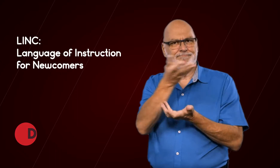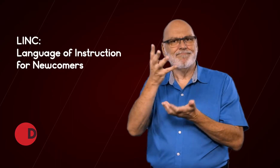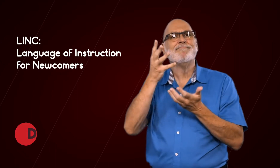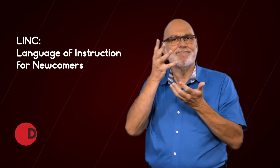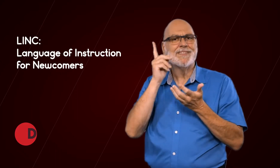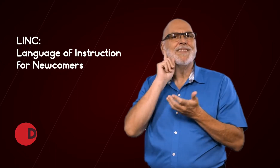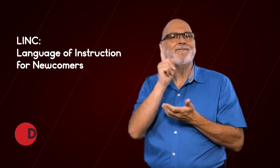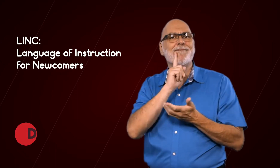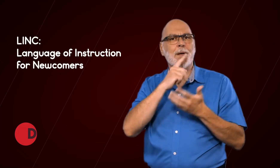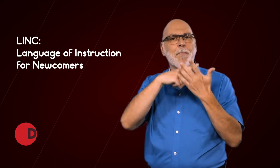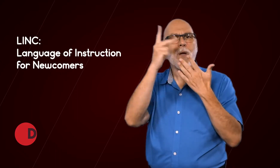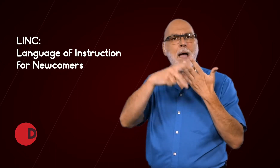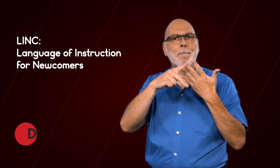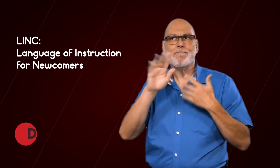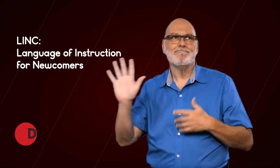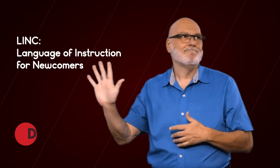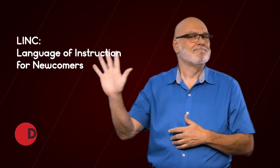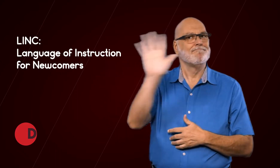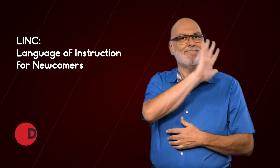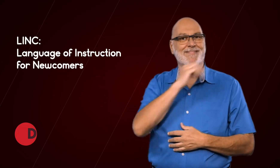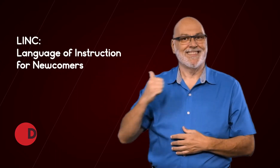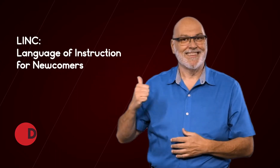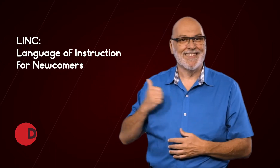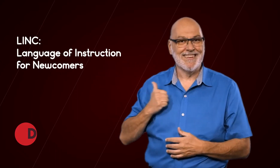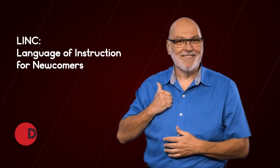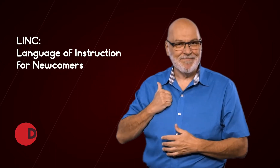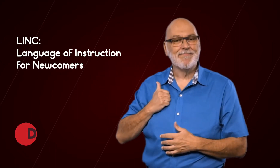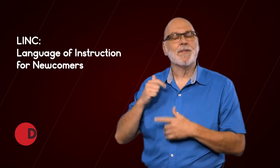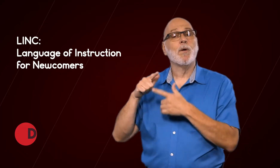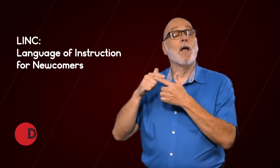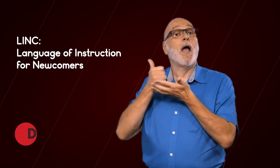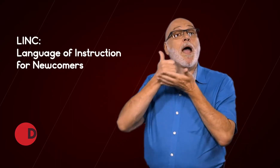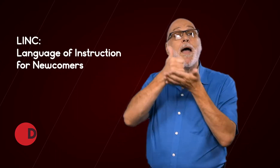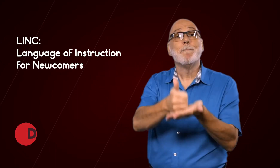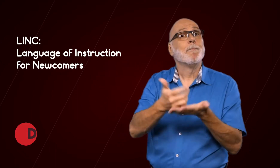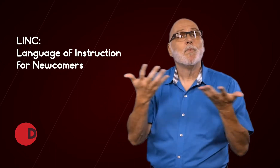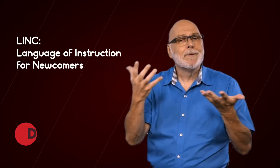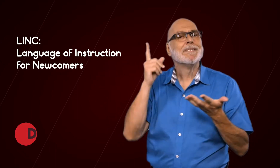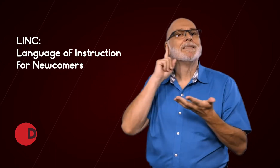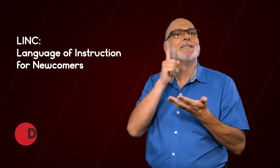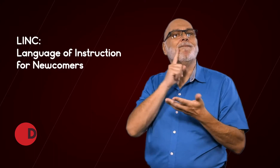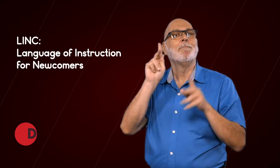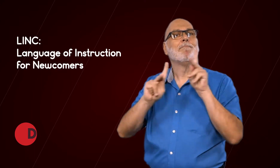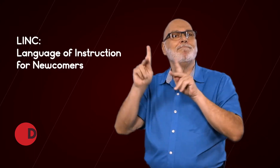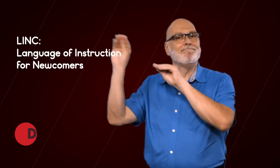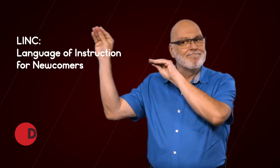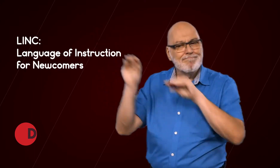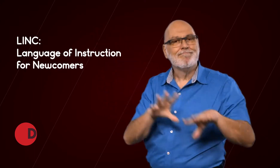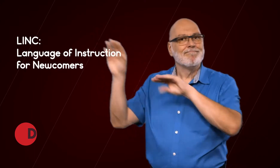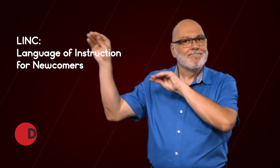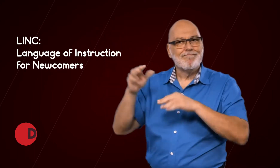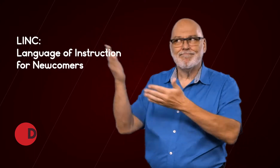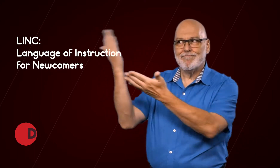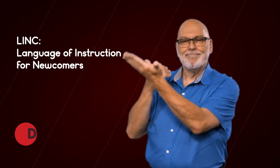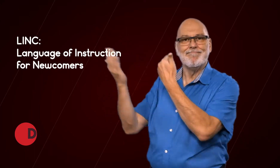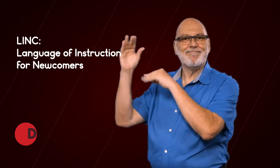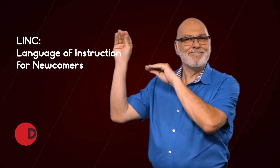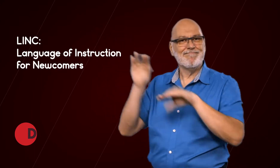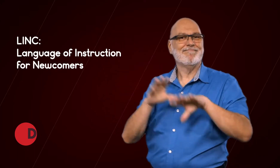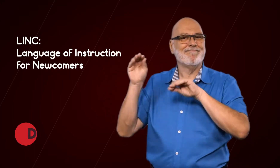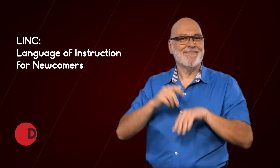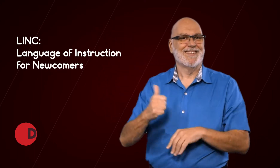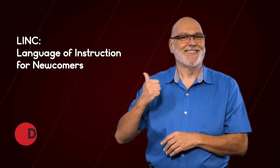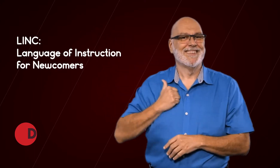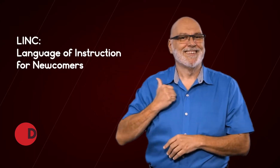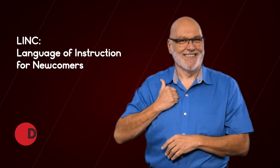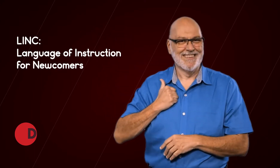several Deaf programs across Canada to help Deaf people who move to Canada.